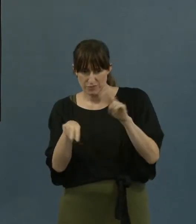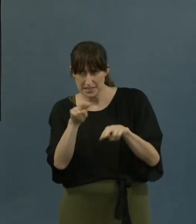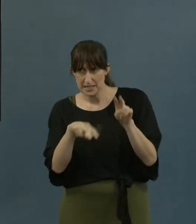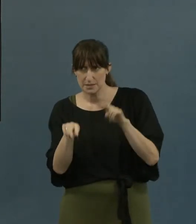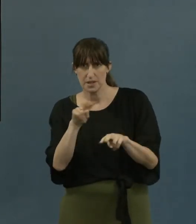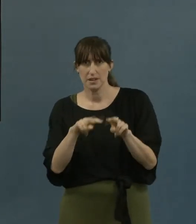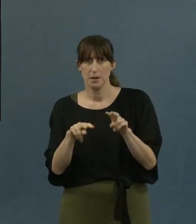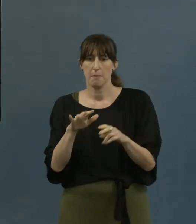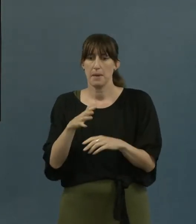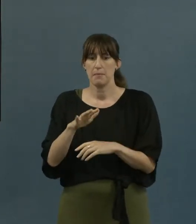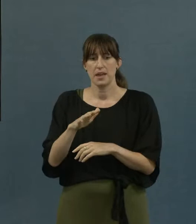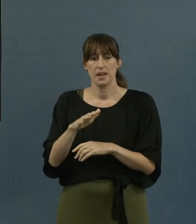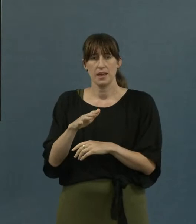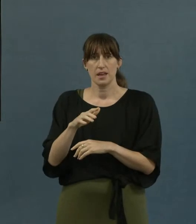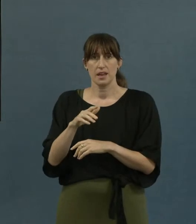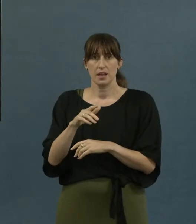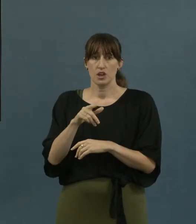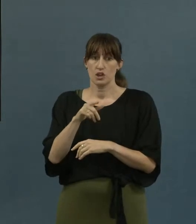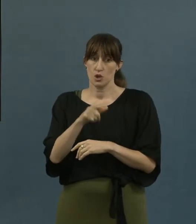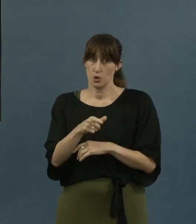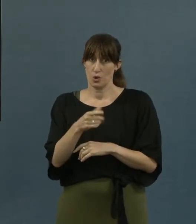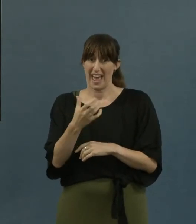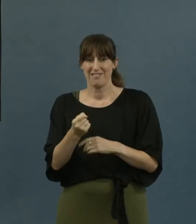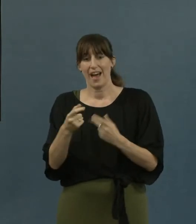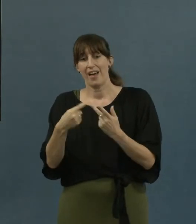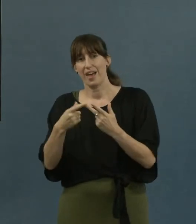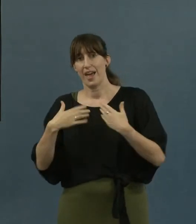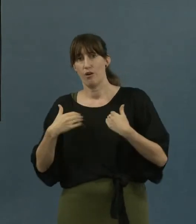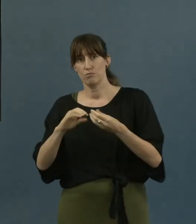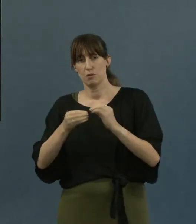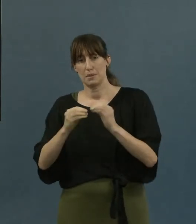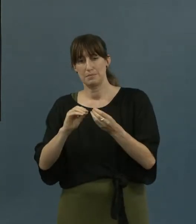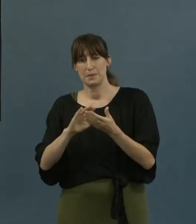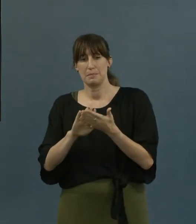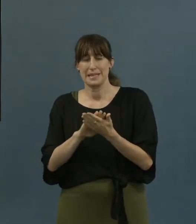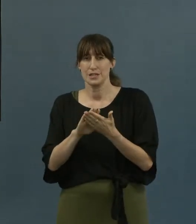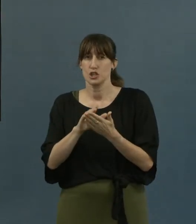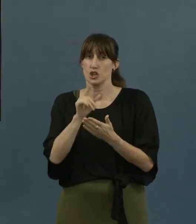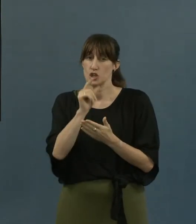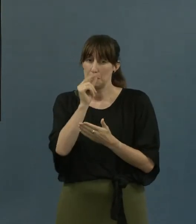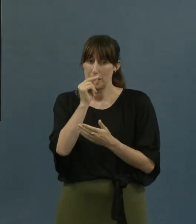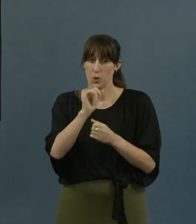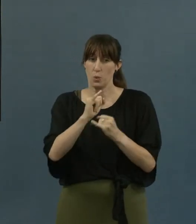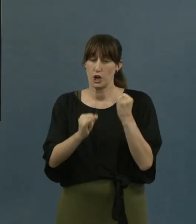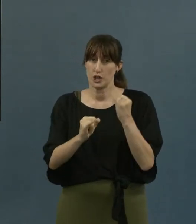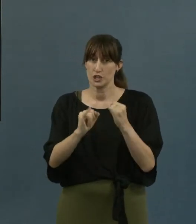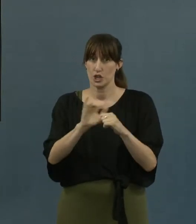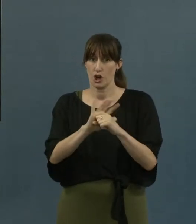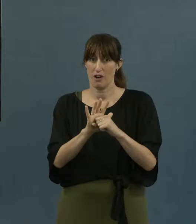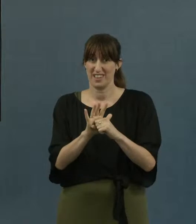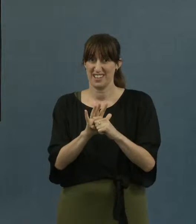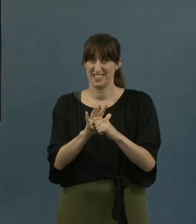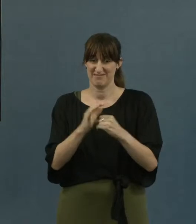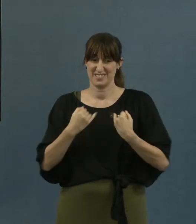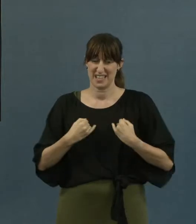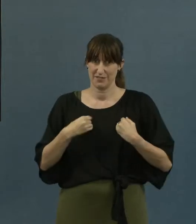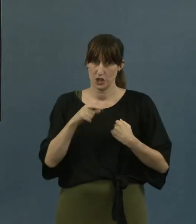practice who will have under taken a risk assessment to see the likelihood of poorer